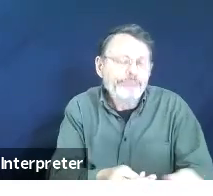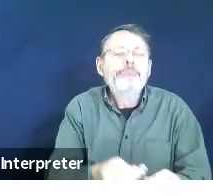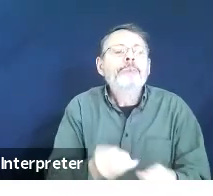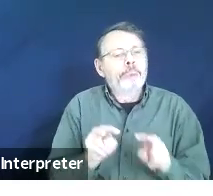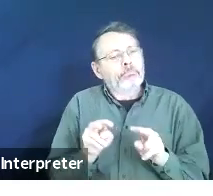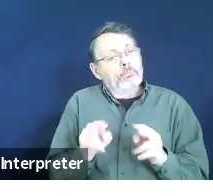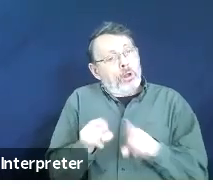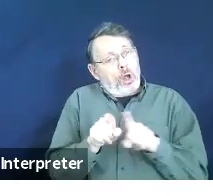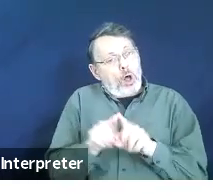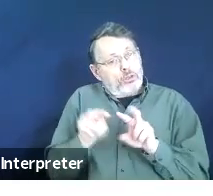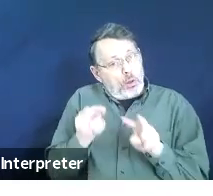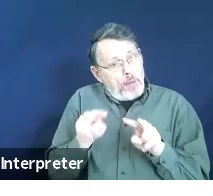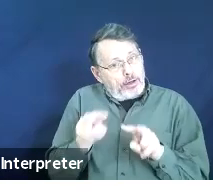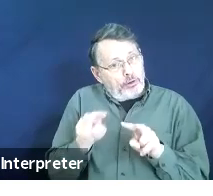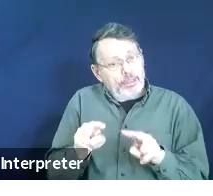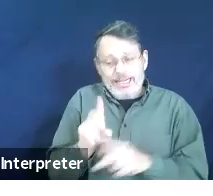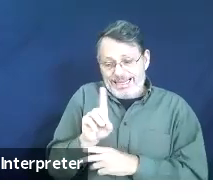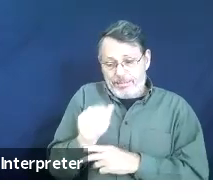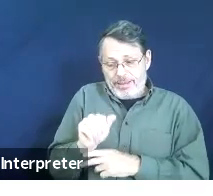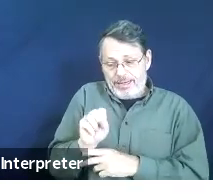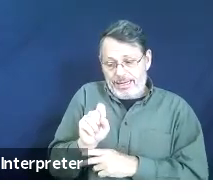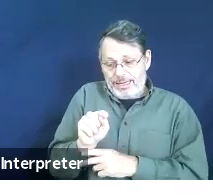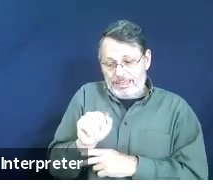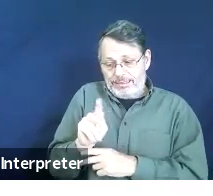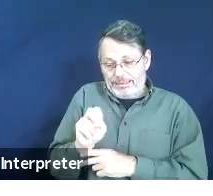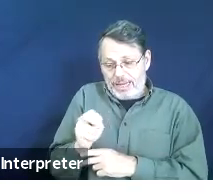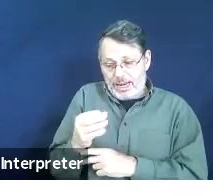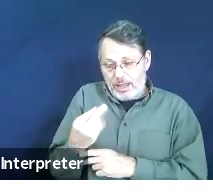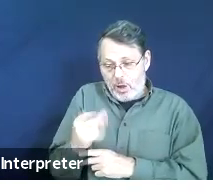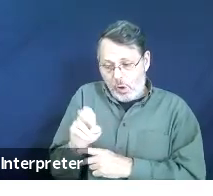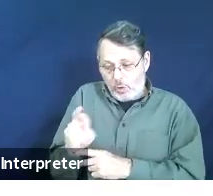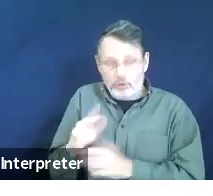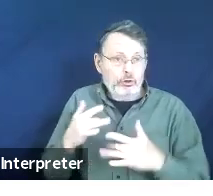disability stakeholder concerns related to restrictions being lifted in the states,